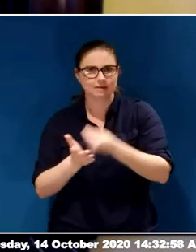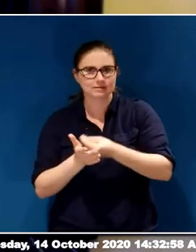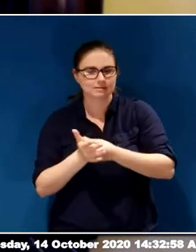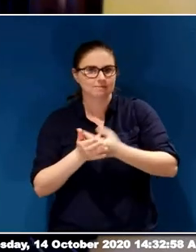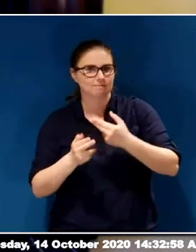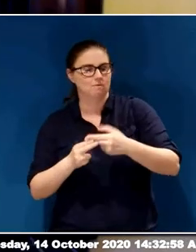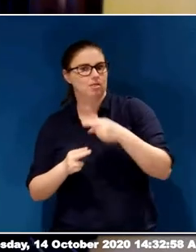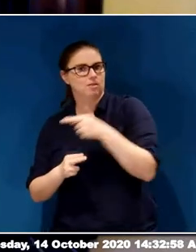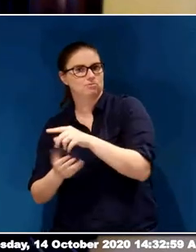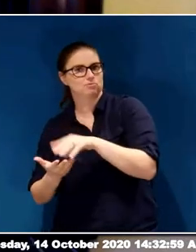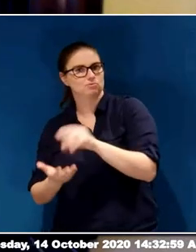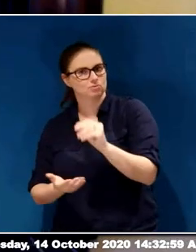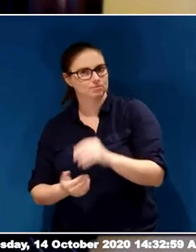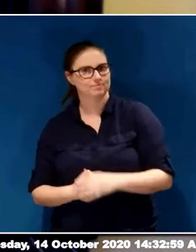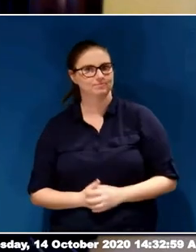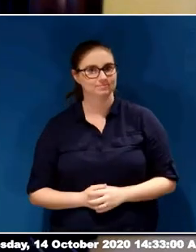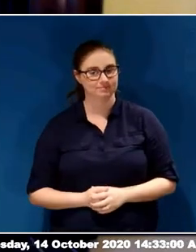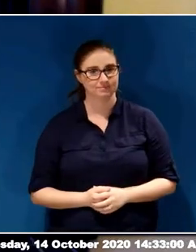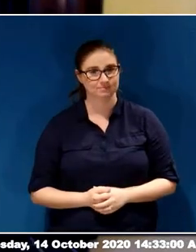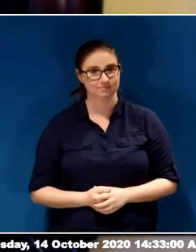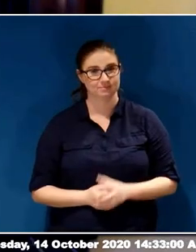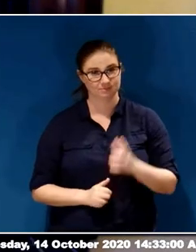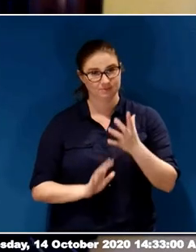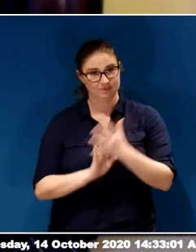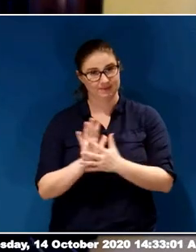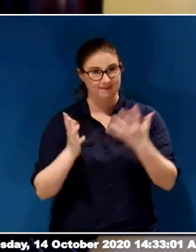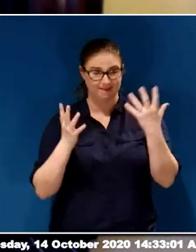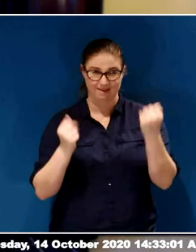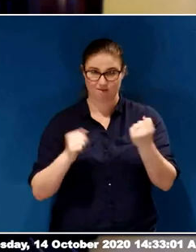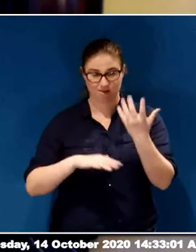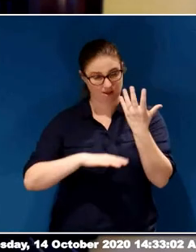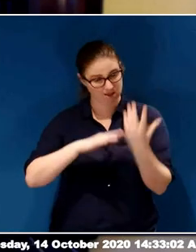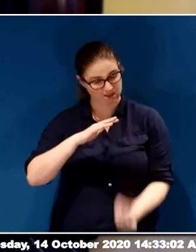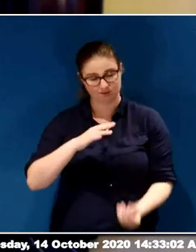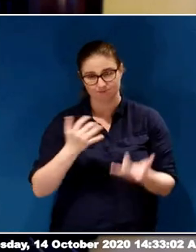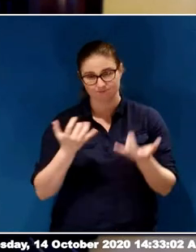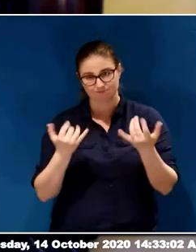The misalignment between States and Federal Government, and between the